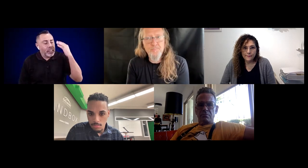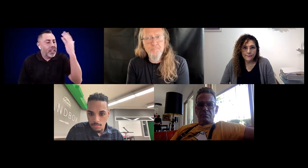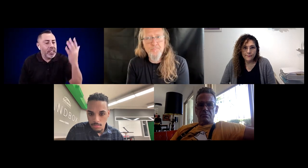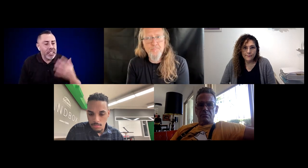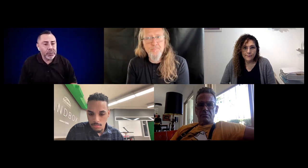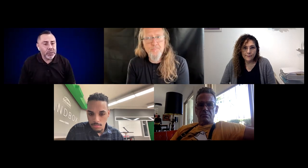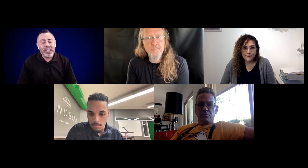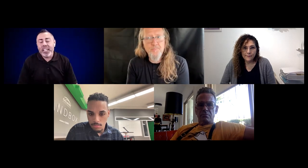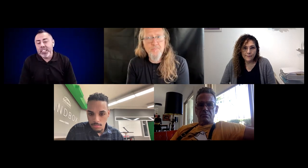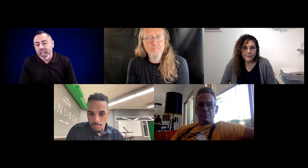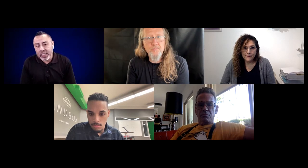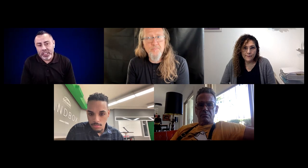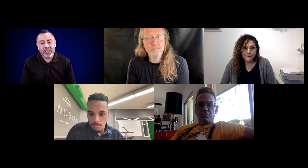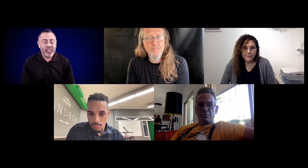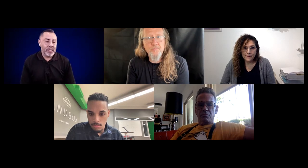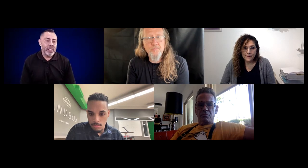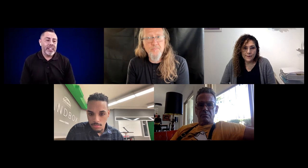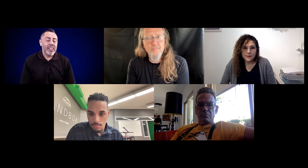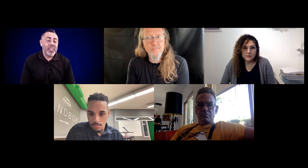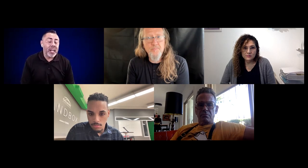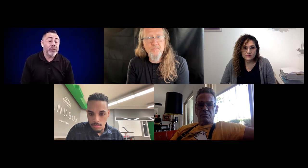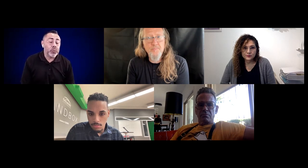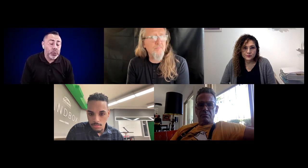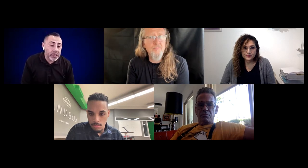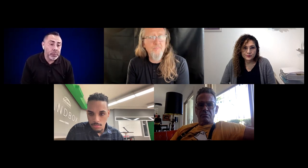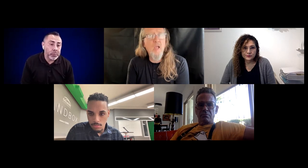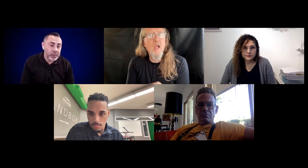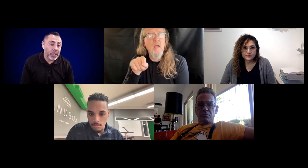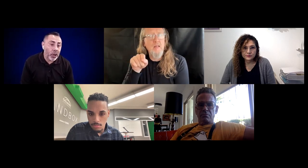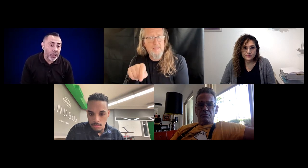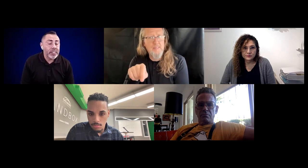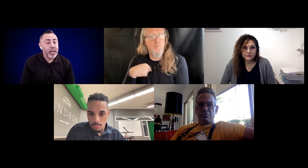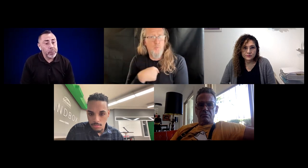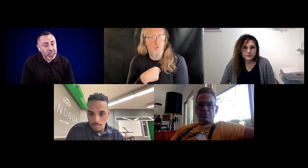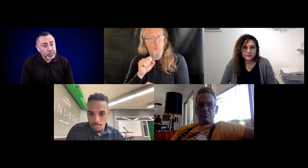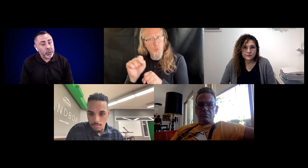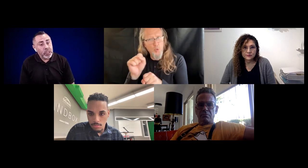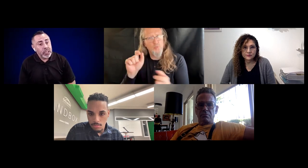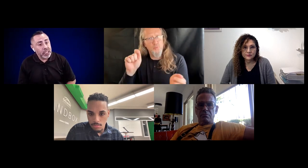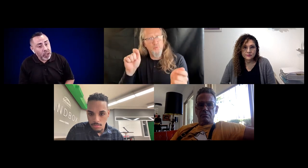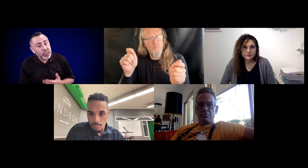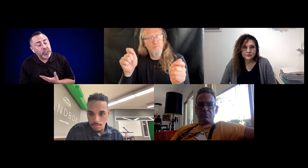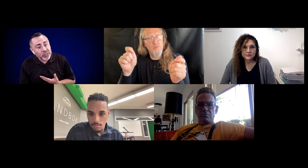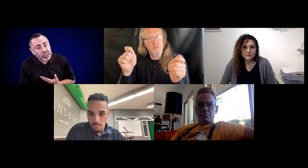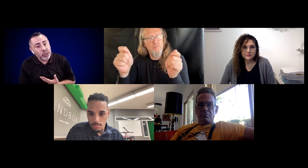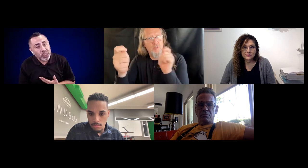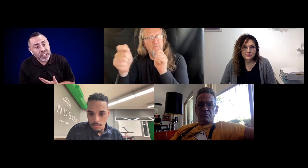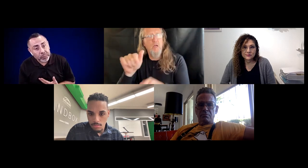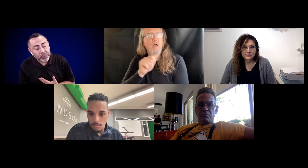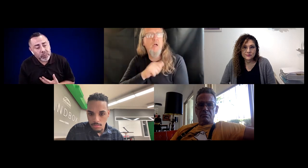Unintelligent that really breaks my heart, that people carry those feelings within them.